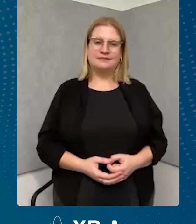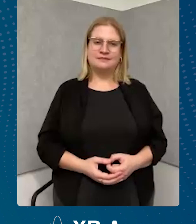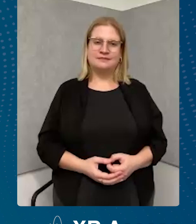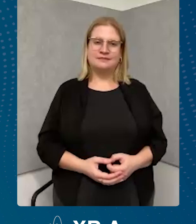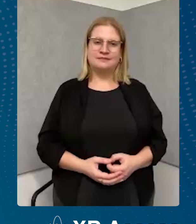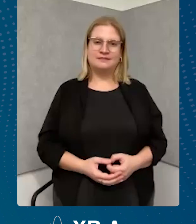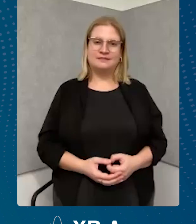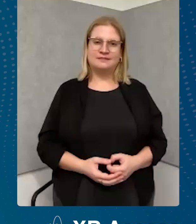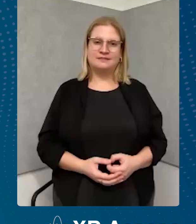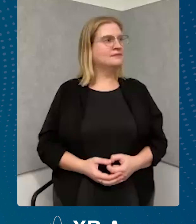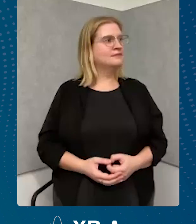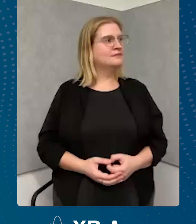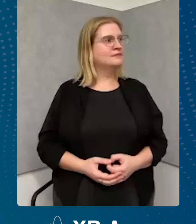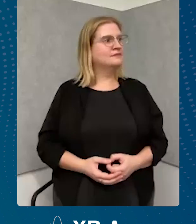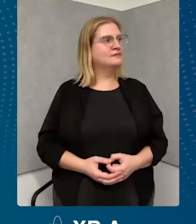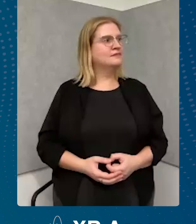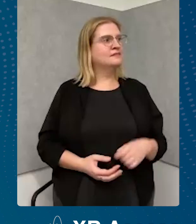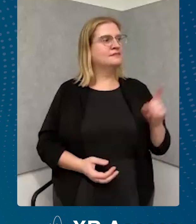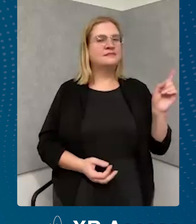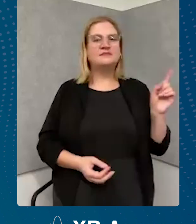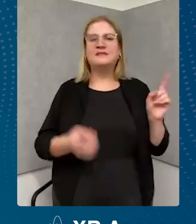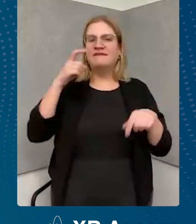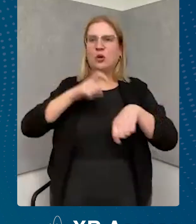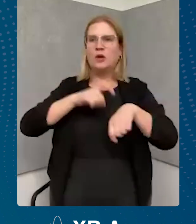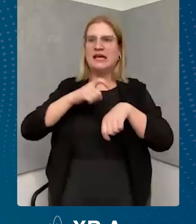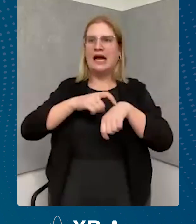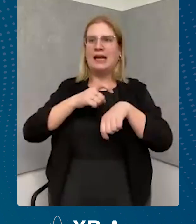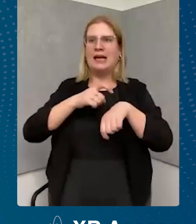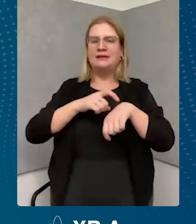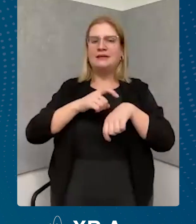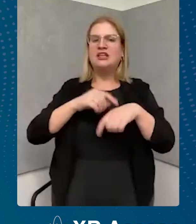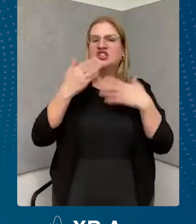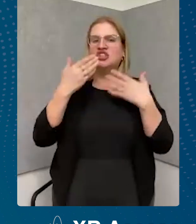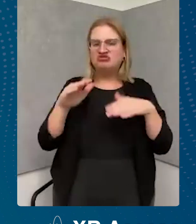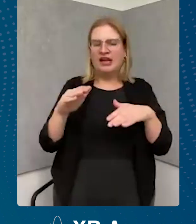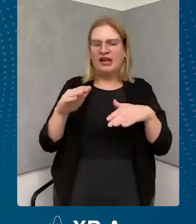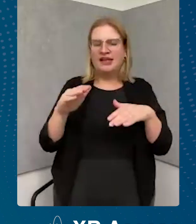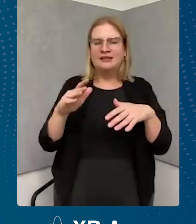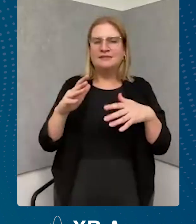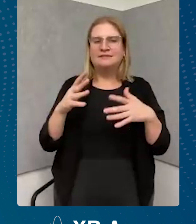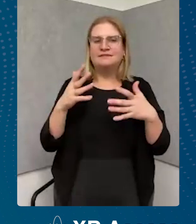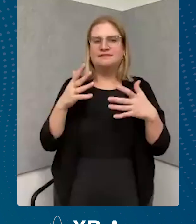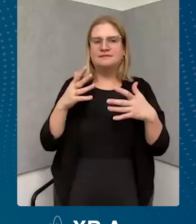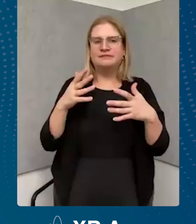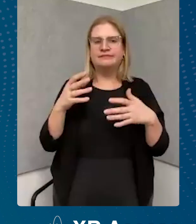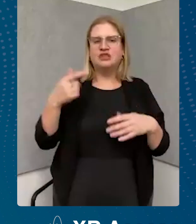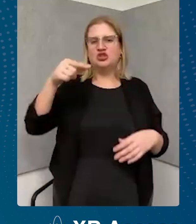And that's OK. I think that for time constraints, so that we can allow people to come in, we'll leave it there,